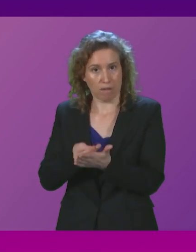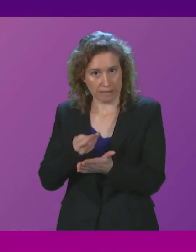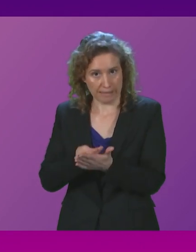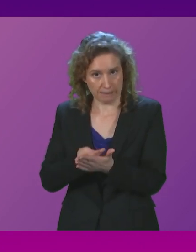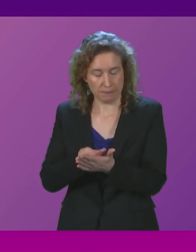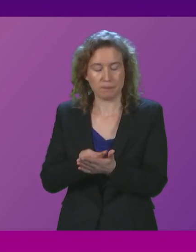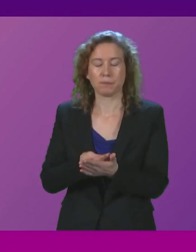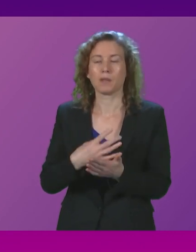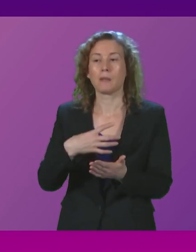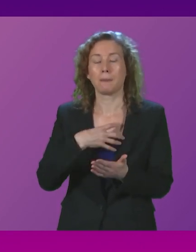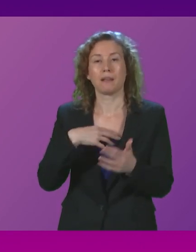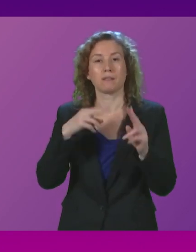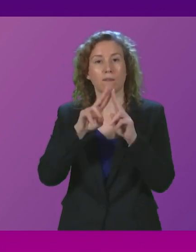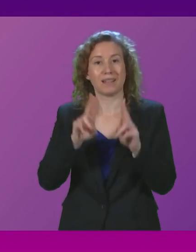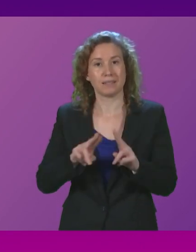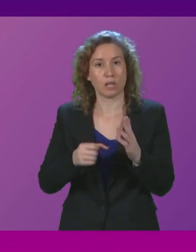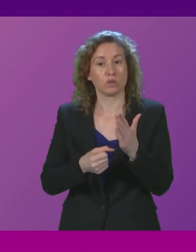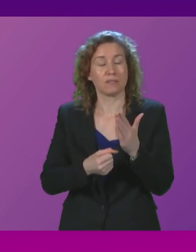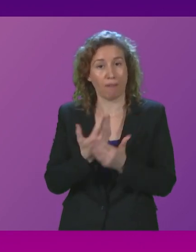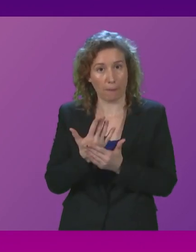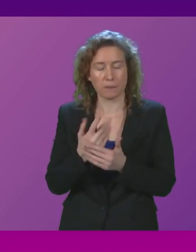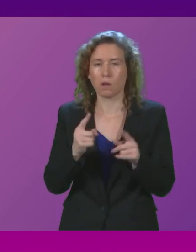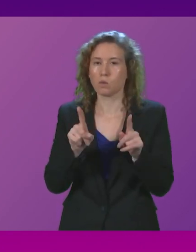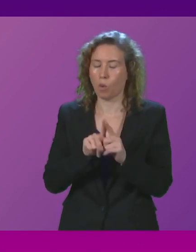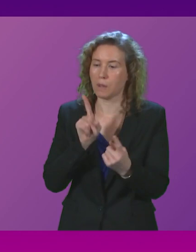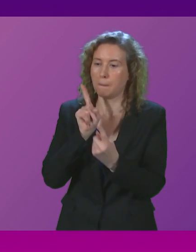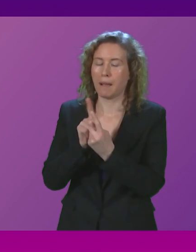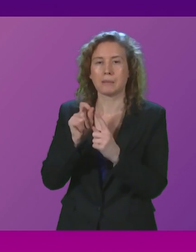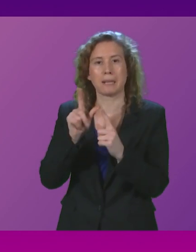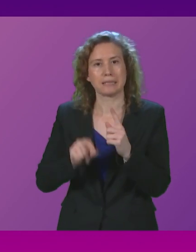The Minister for Culture, Europe and International Development has also met the consul general